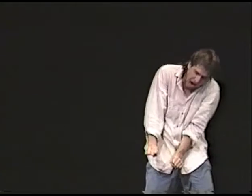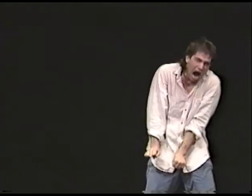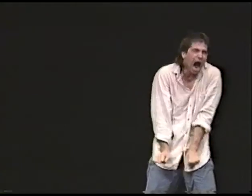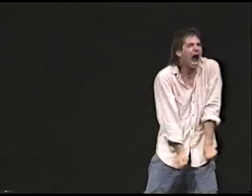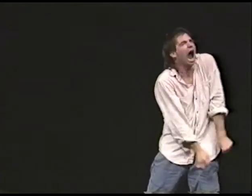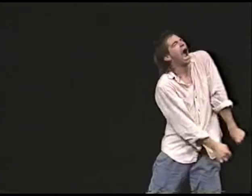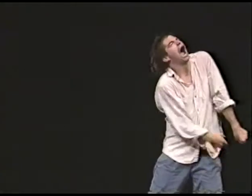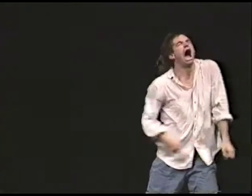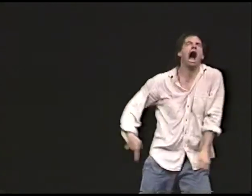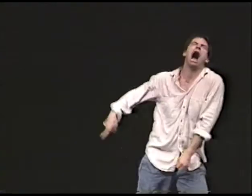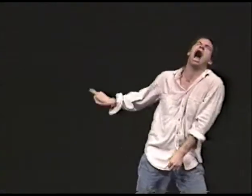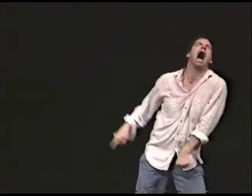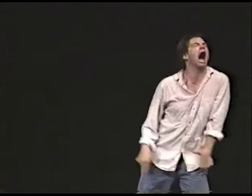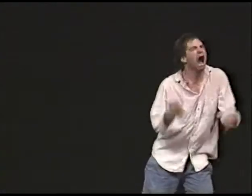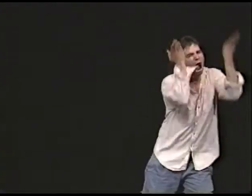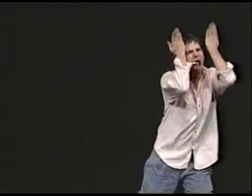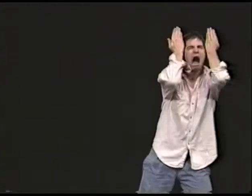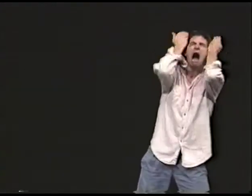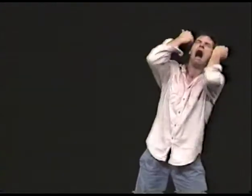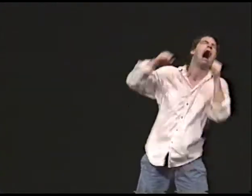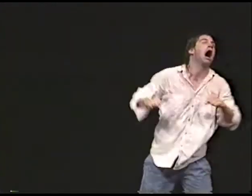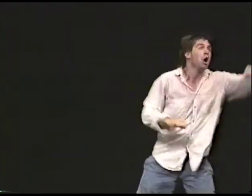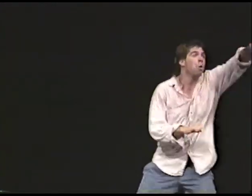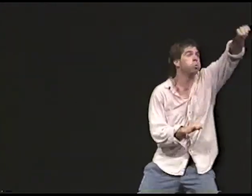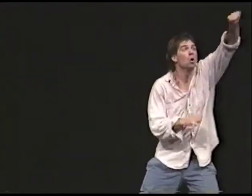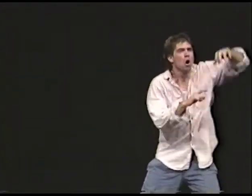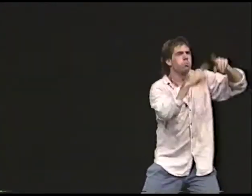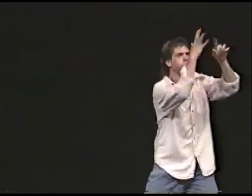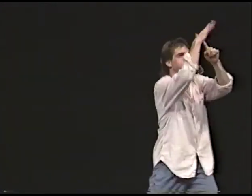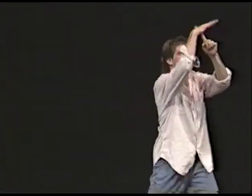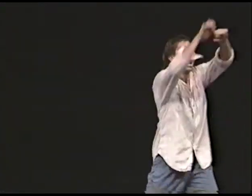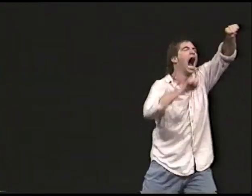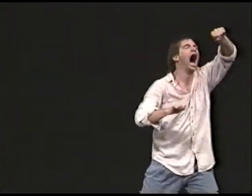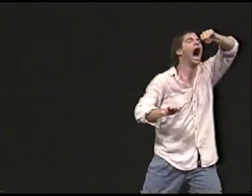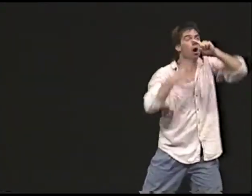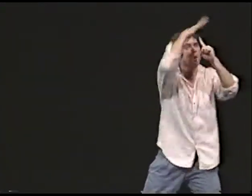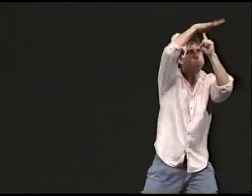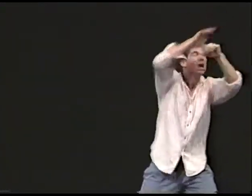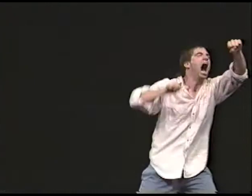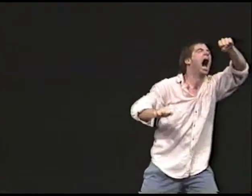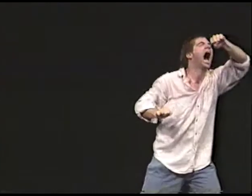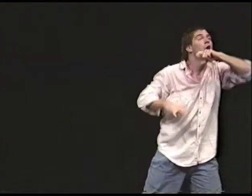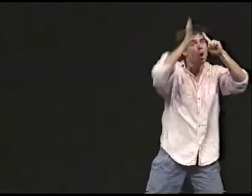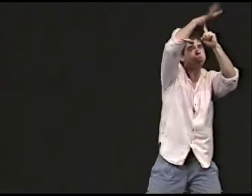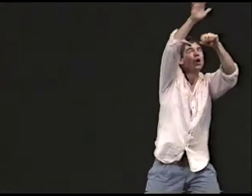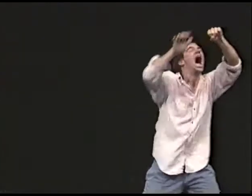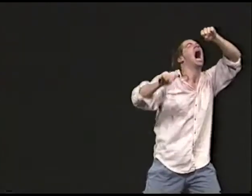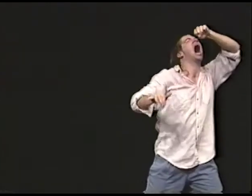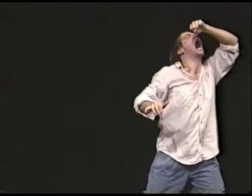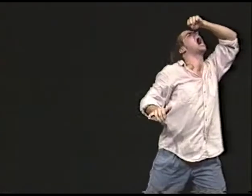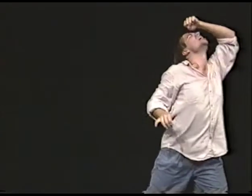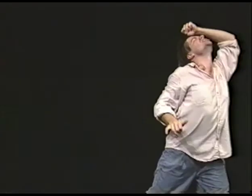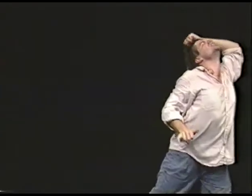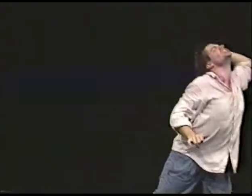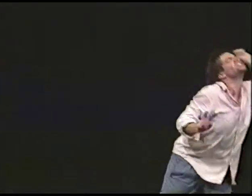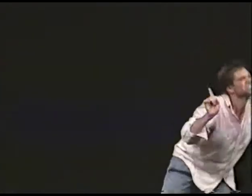Charlie leaps up towards the helicopter pontoon. [MAKES HELICOPTER SOUND]